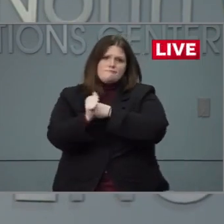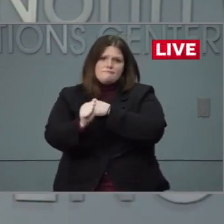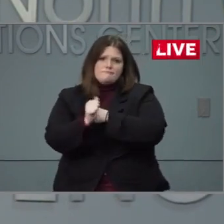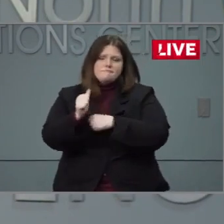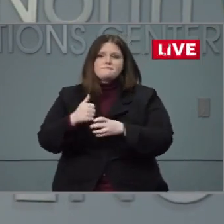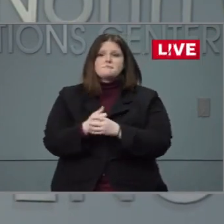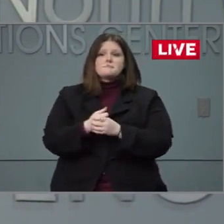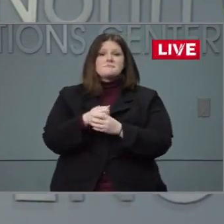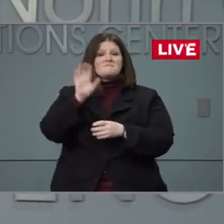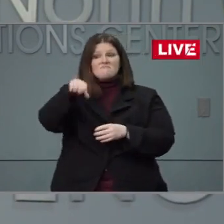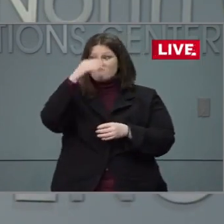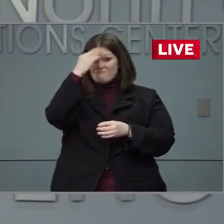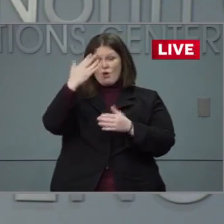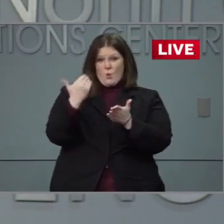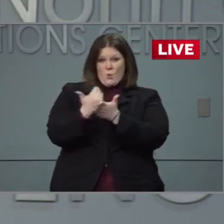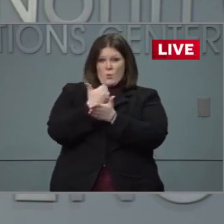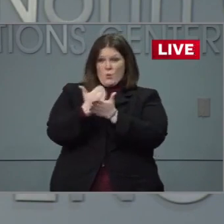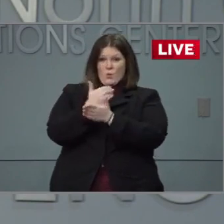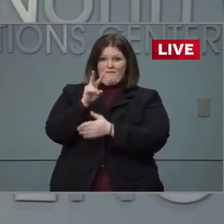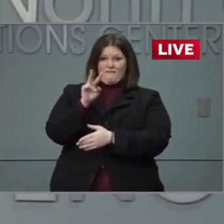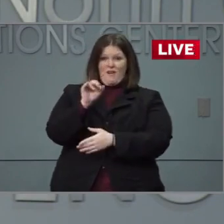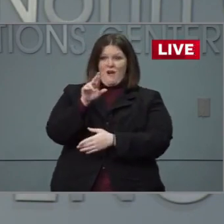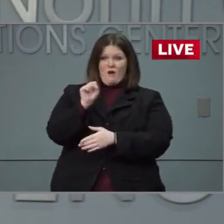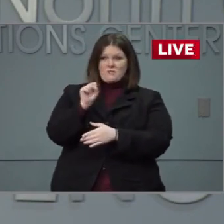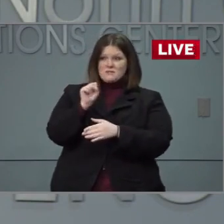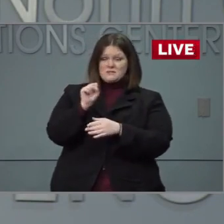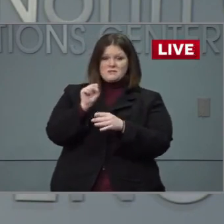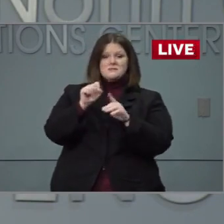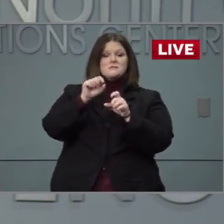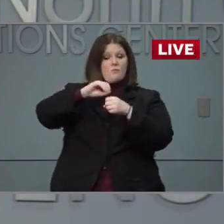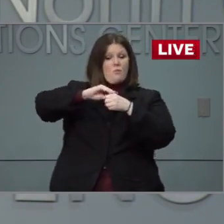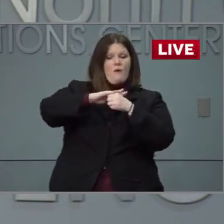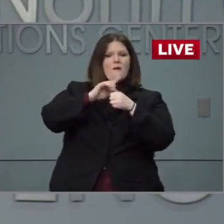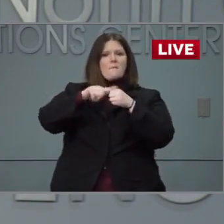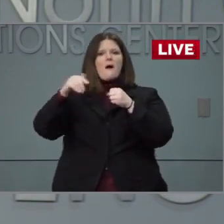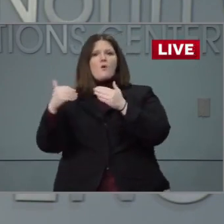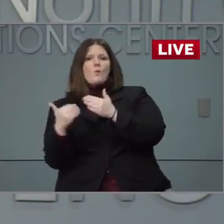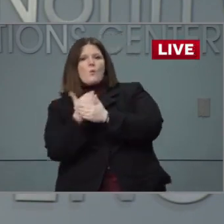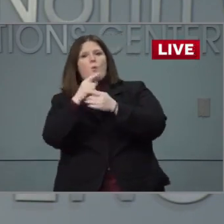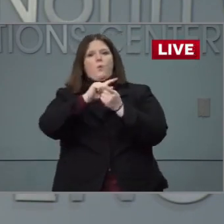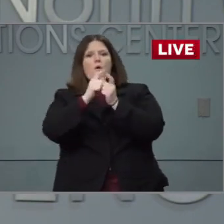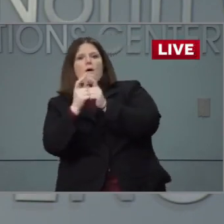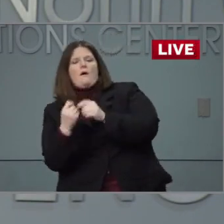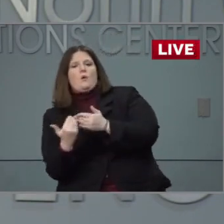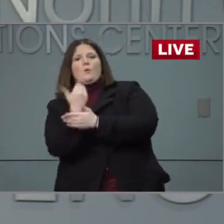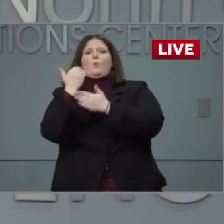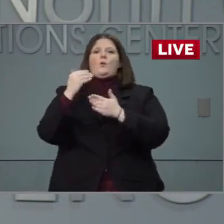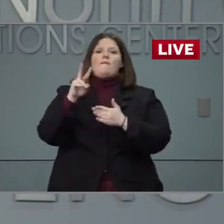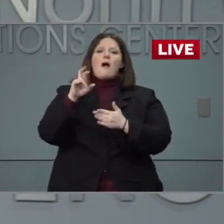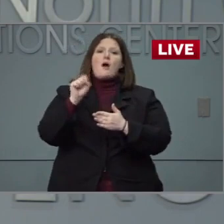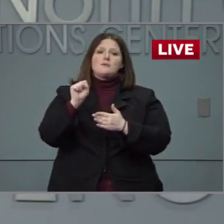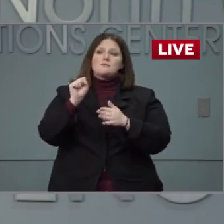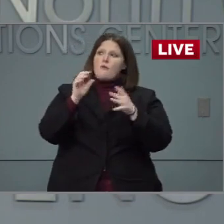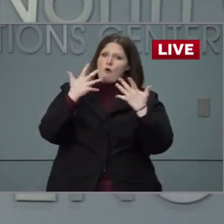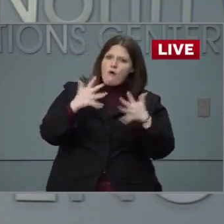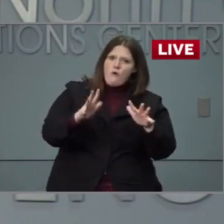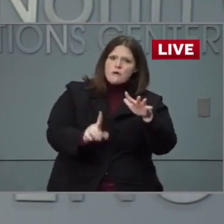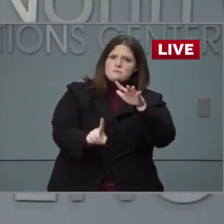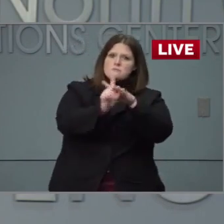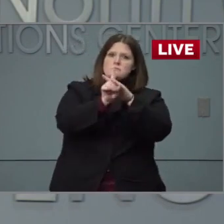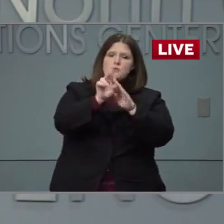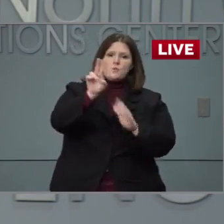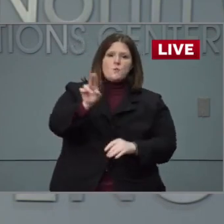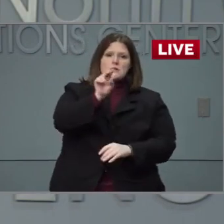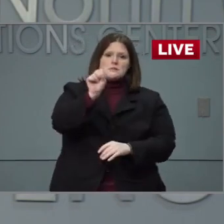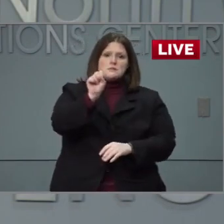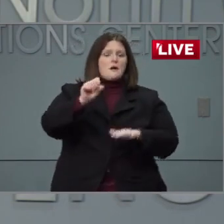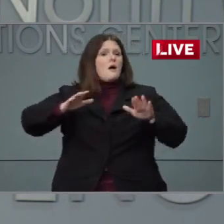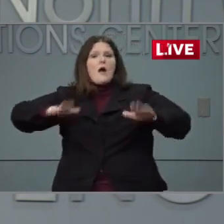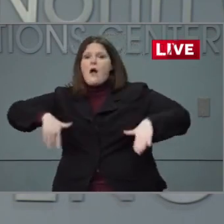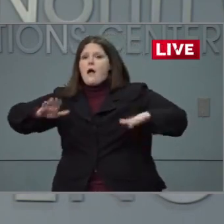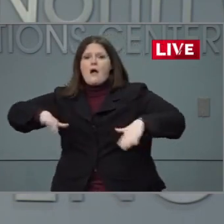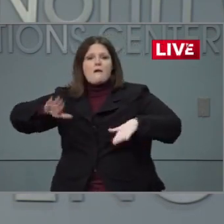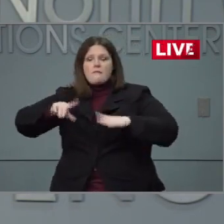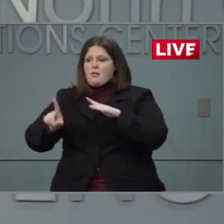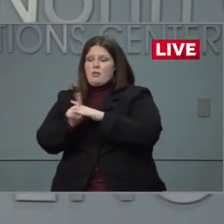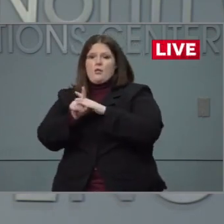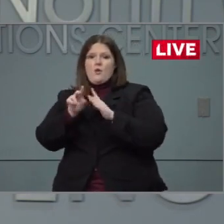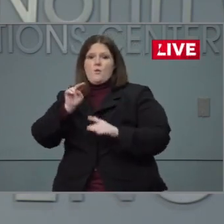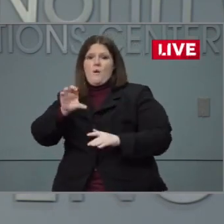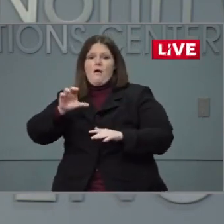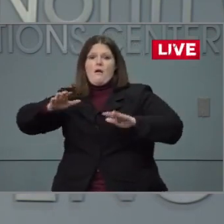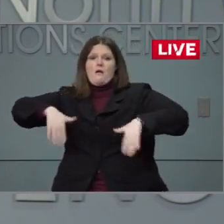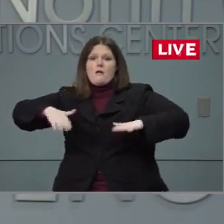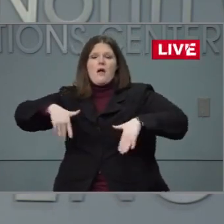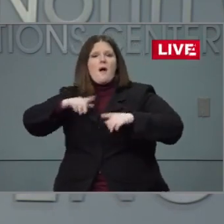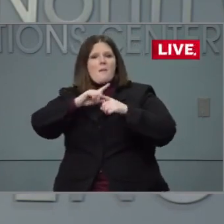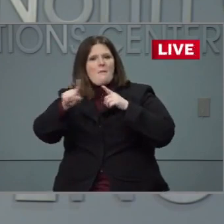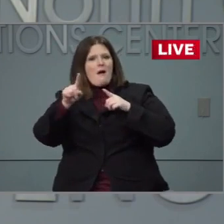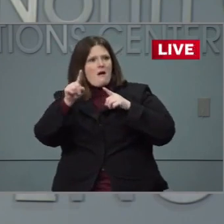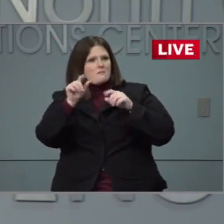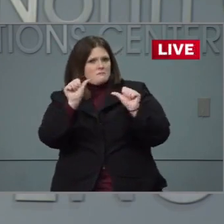A NEW HIGHLY CONTAGIOUS STRAND OF THE VIRUS HAS BEEN DETECTED IN THE UNITED STATES AND WE NEED TO ACT AS IF IT'S ALREADY HERE IN NORTH CAROLINA.